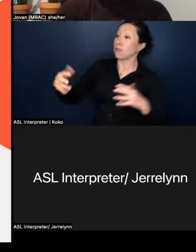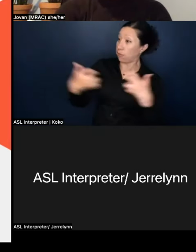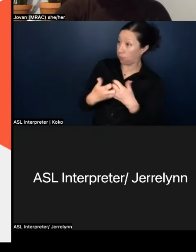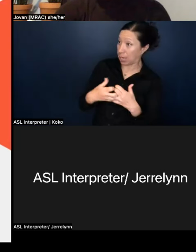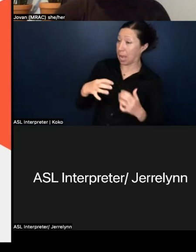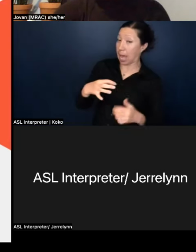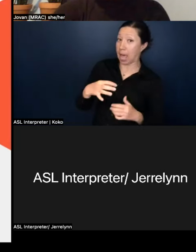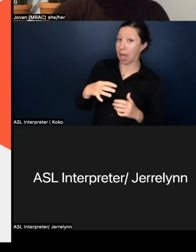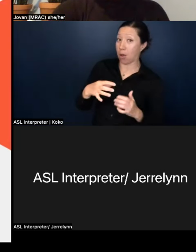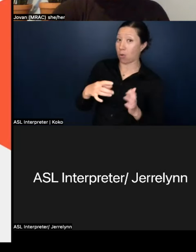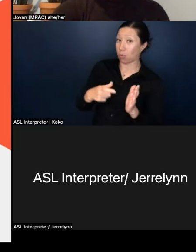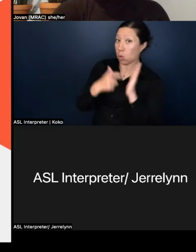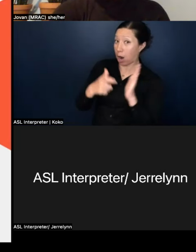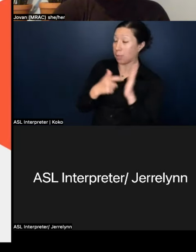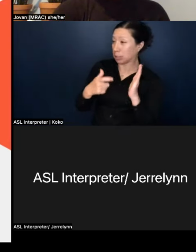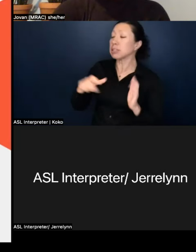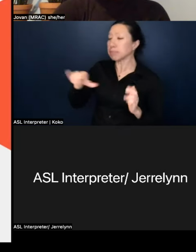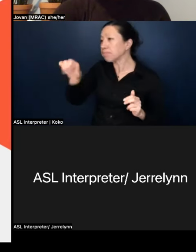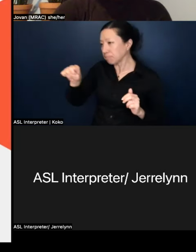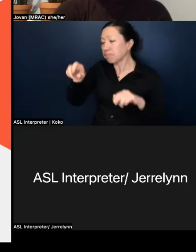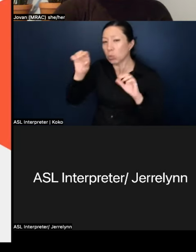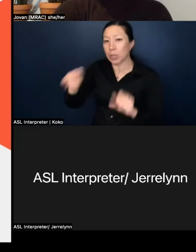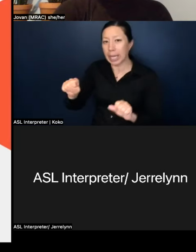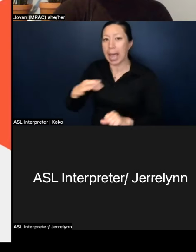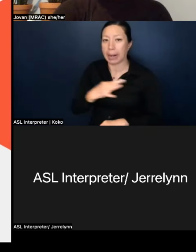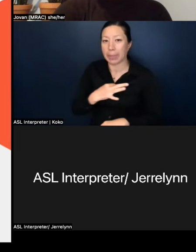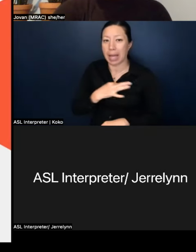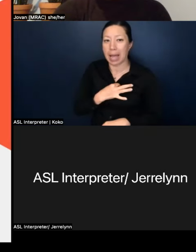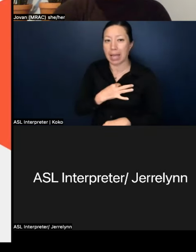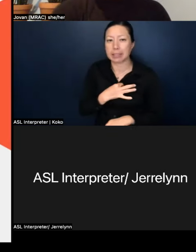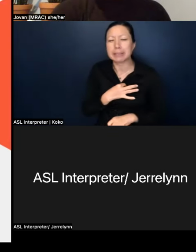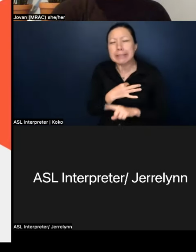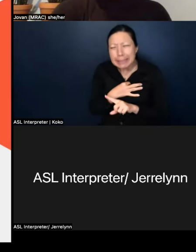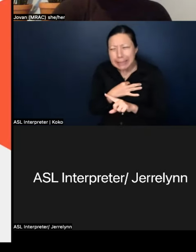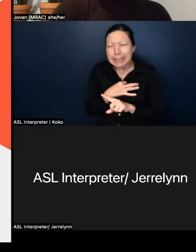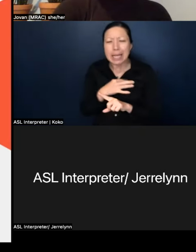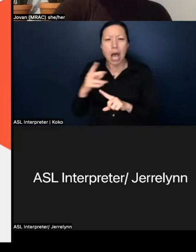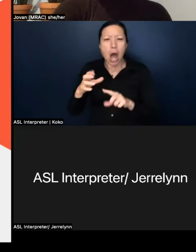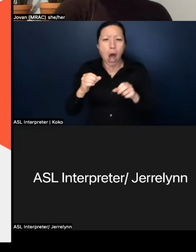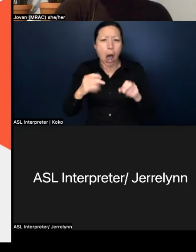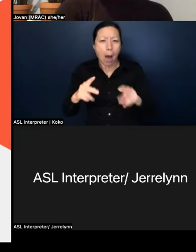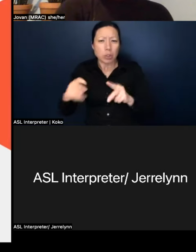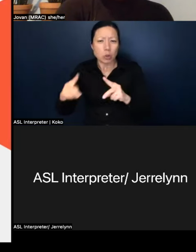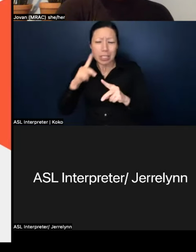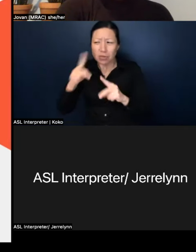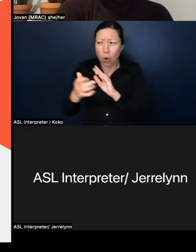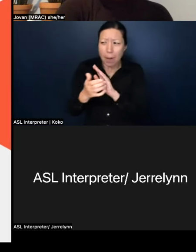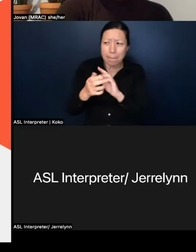I don't know if the skill building opportunities will focus on curation.